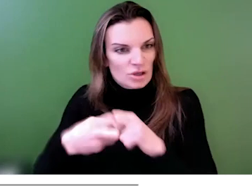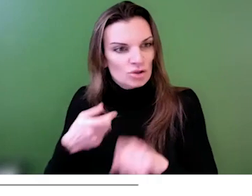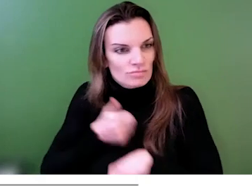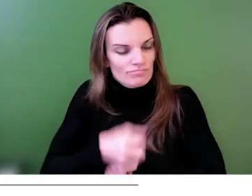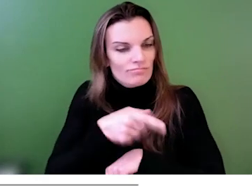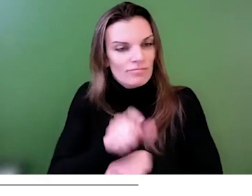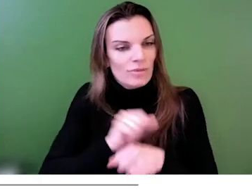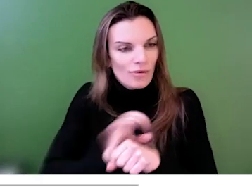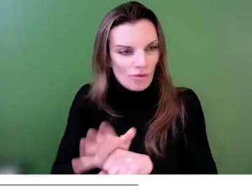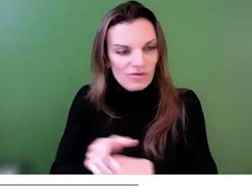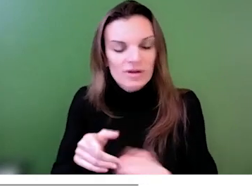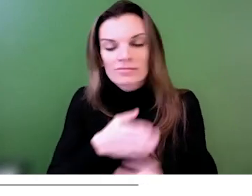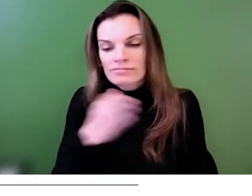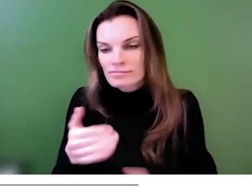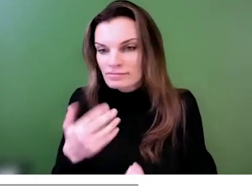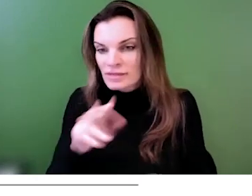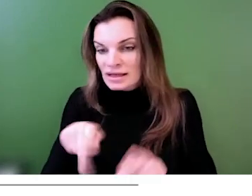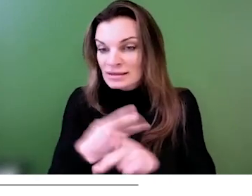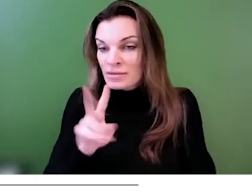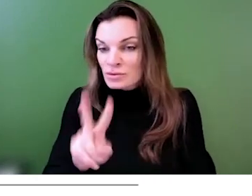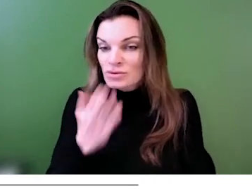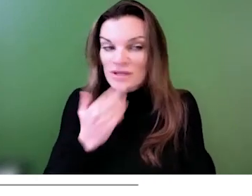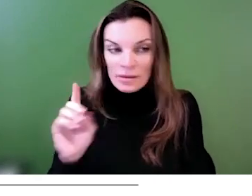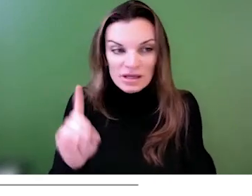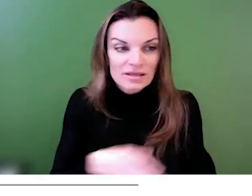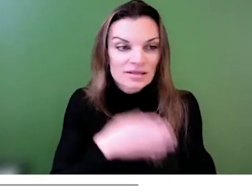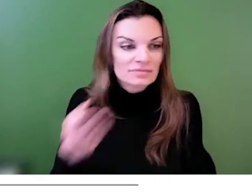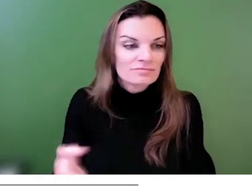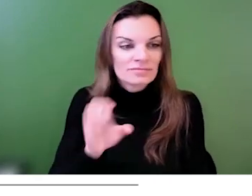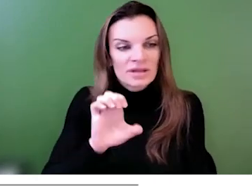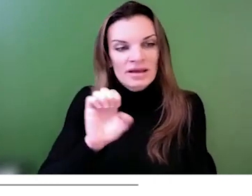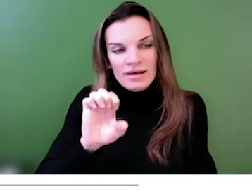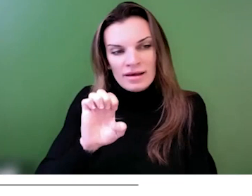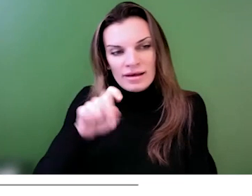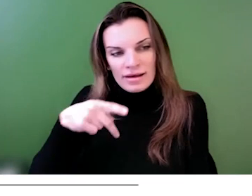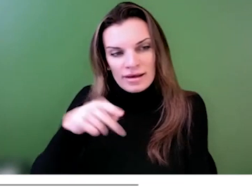two diabetes. Epstein Barr